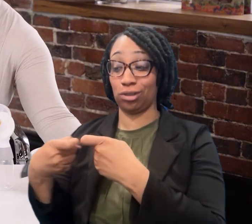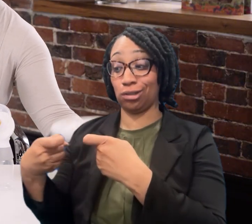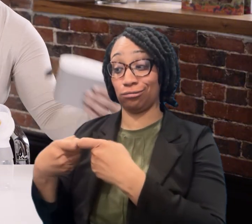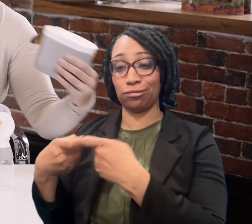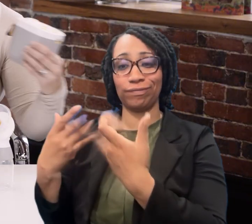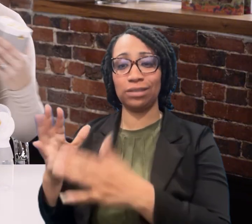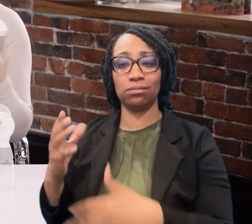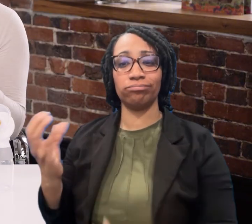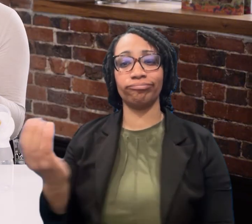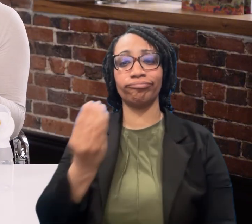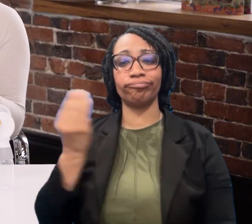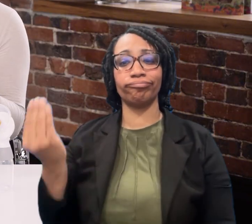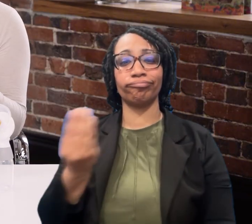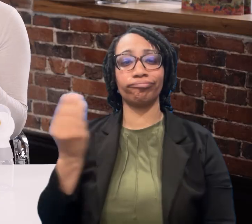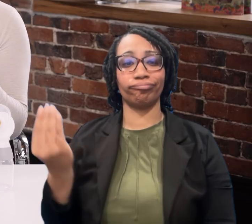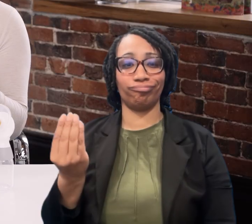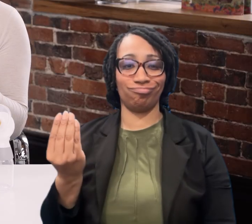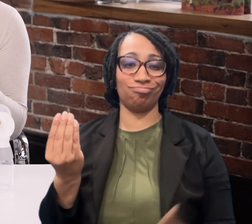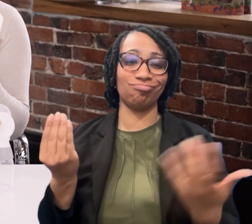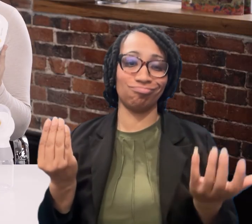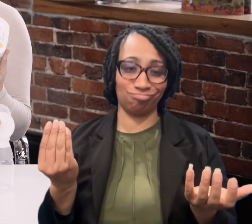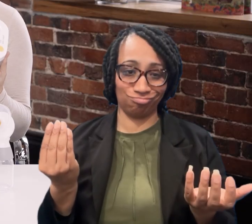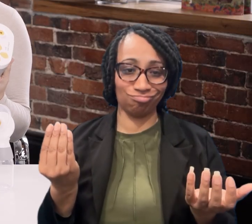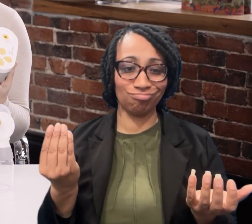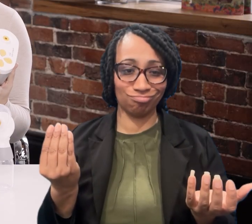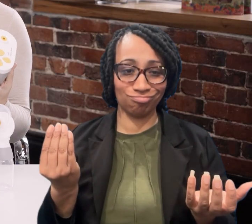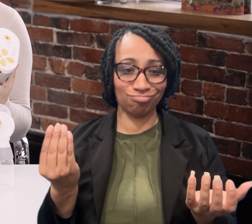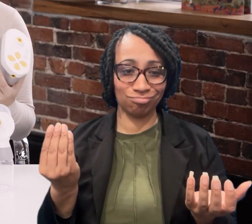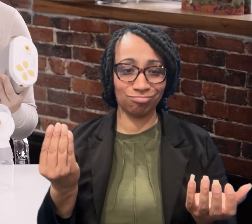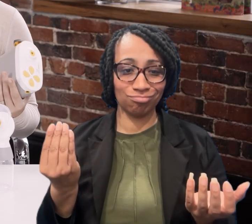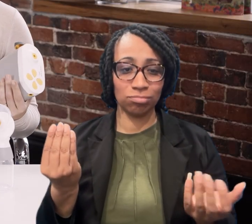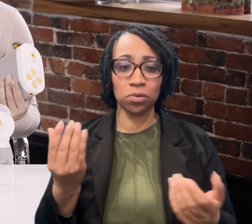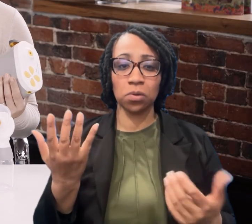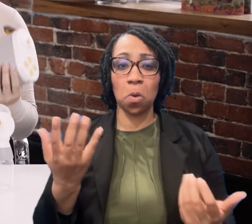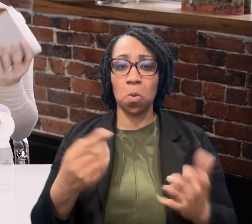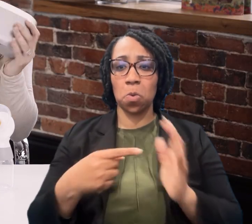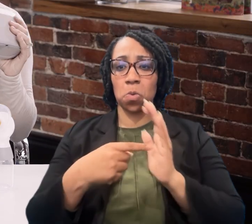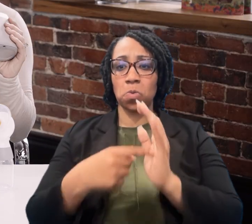it in there to charge it and then you can use it on the go without being plugged in because of the